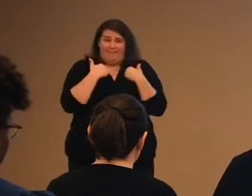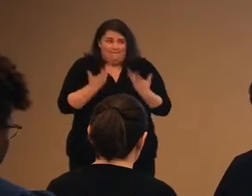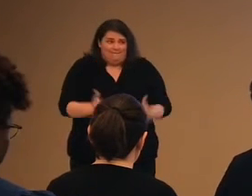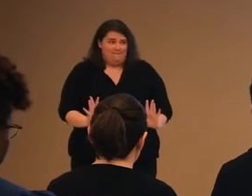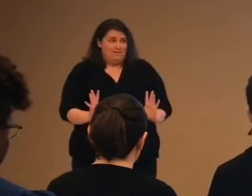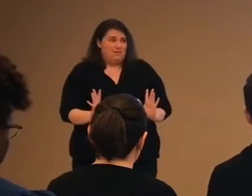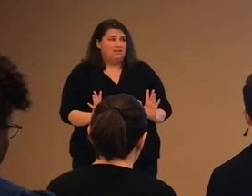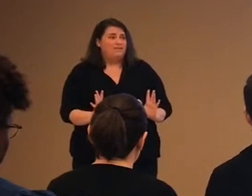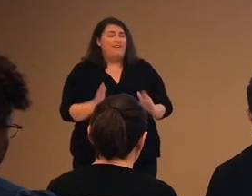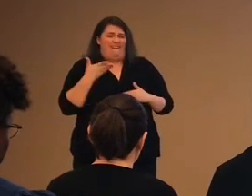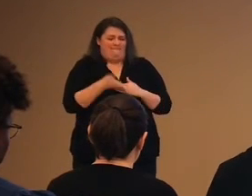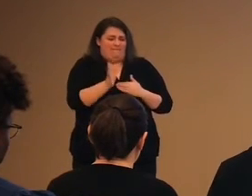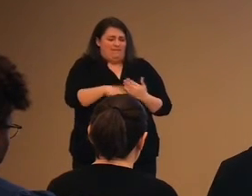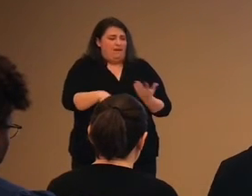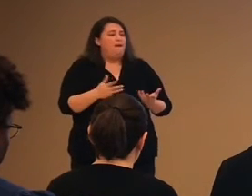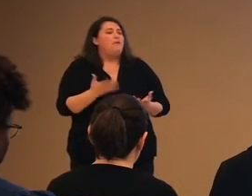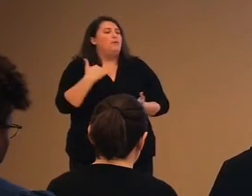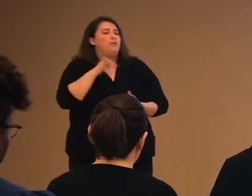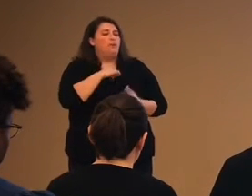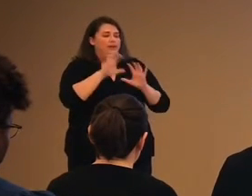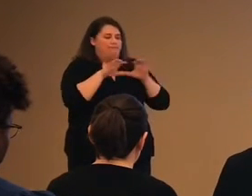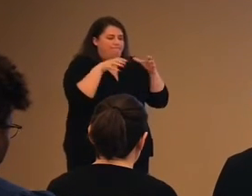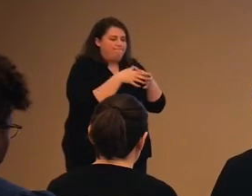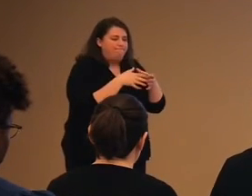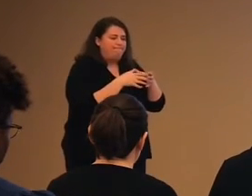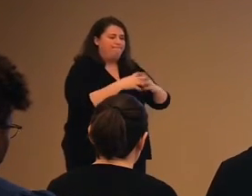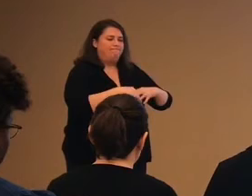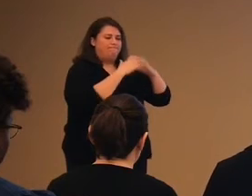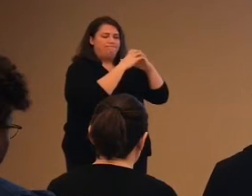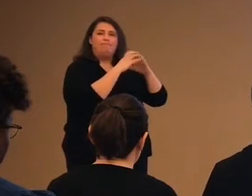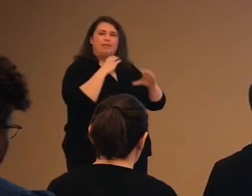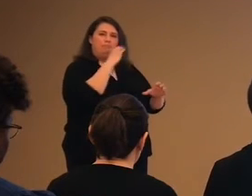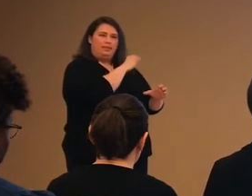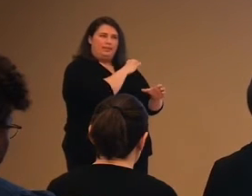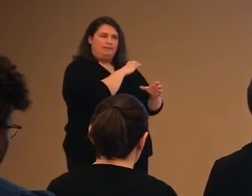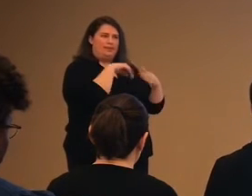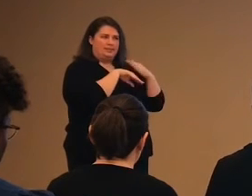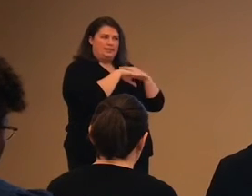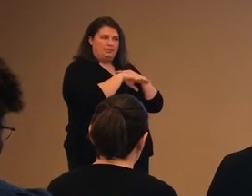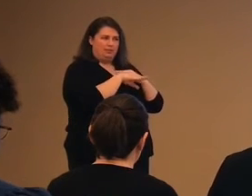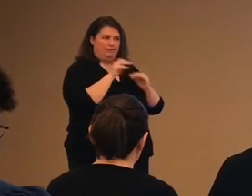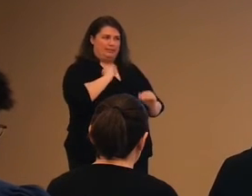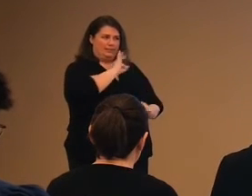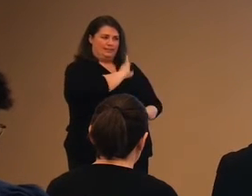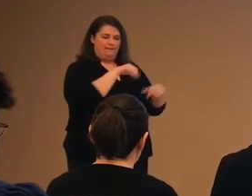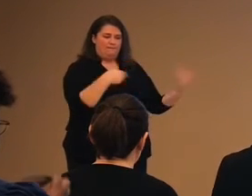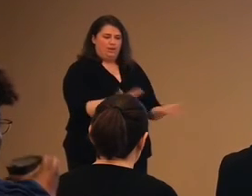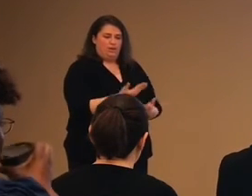After that we formed an accessibility committee of staff here at the Missouri History Museum